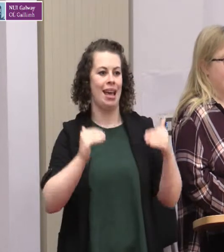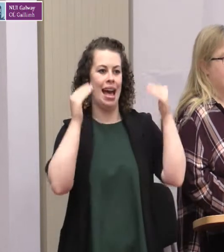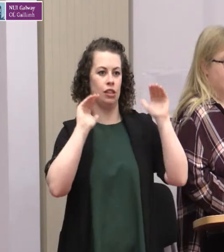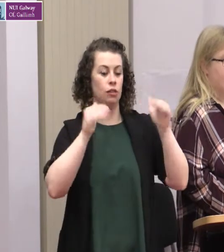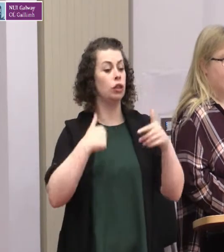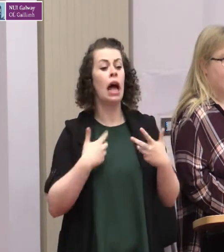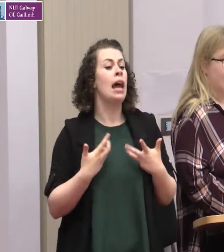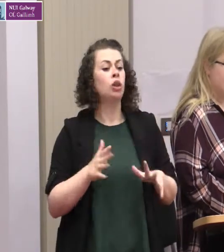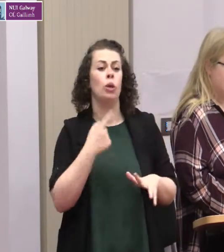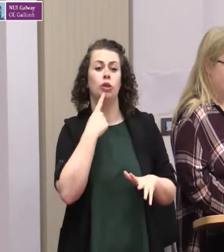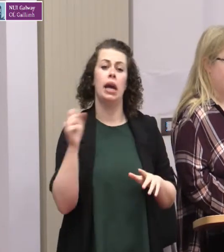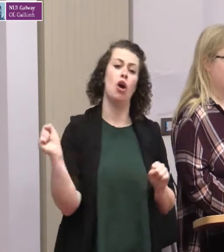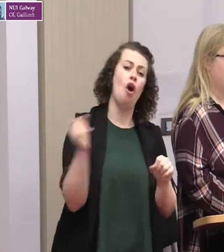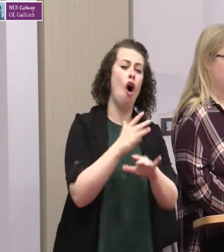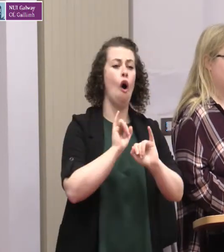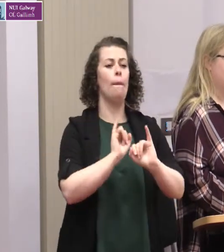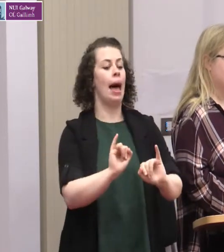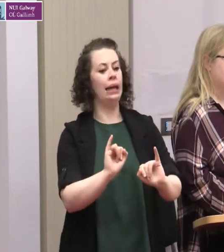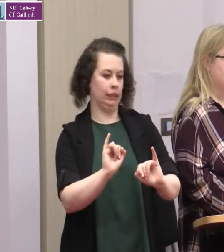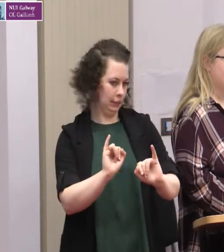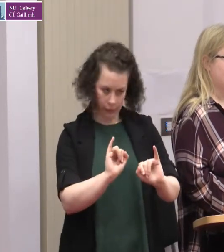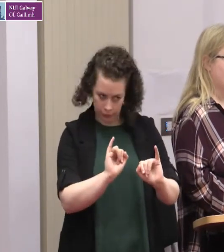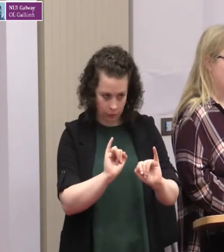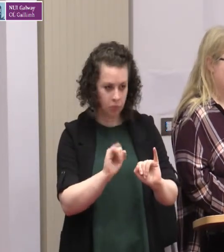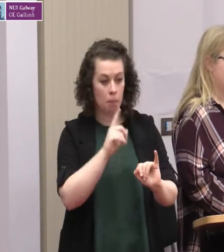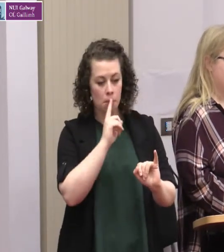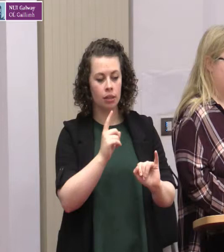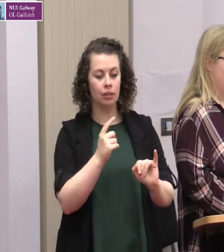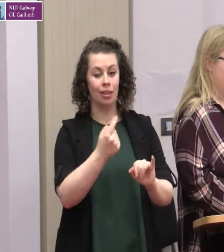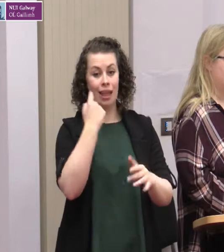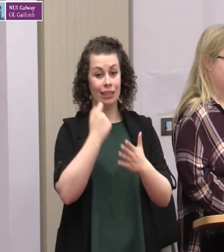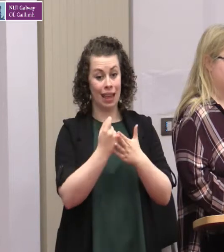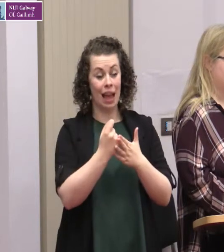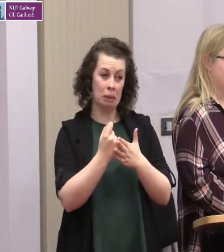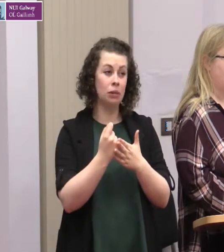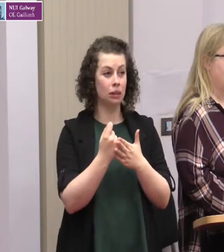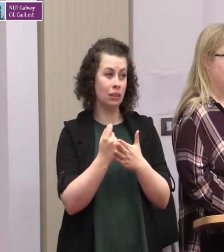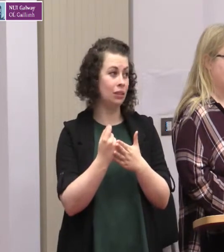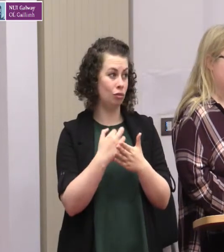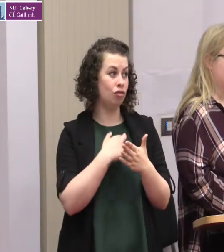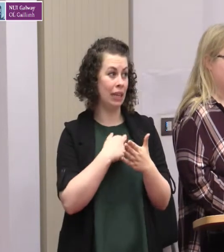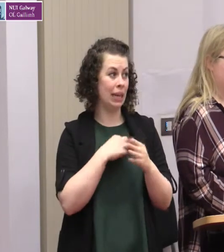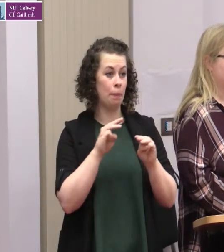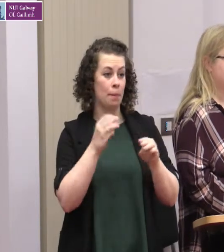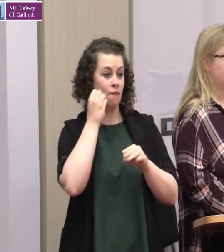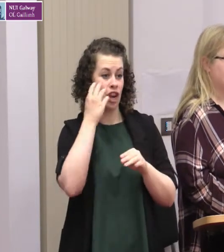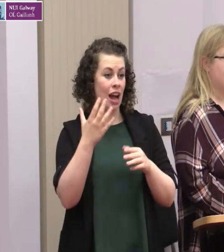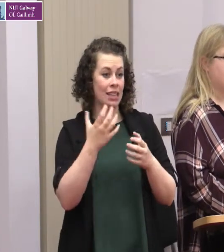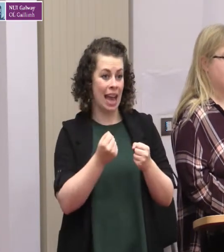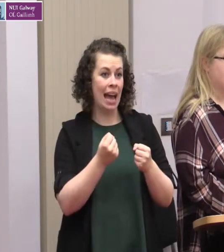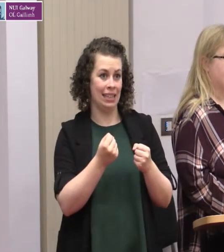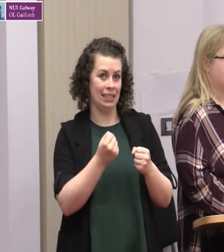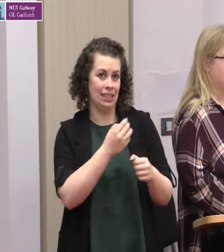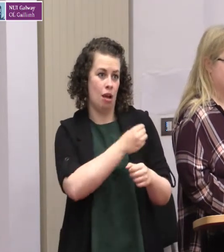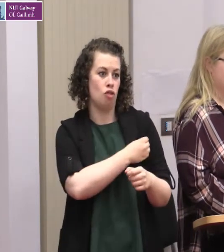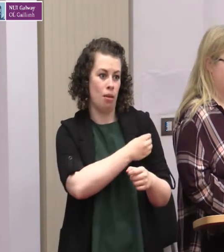There was a time when people forgot that this was supposed to be a service for children.